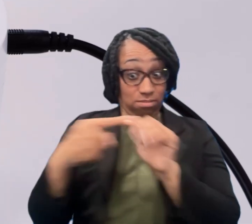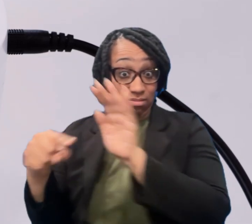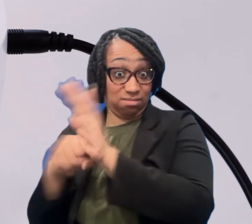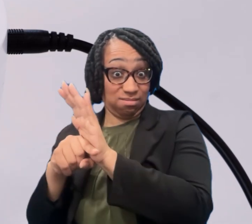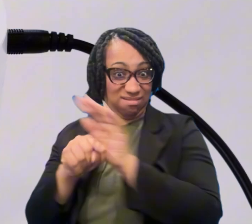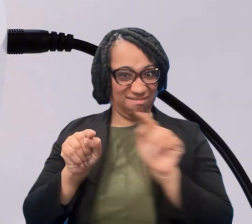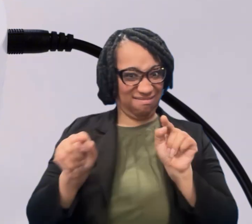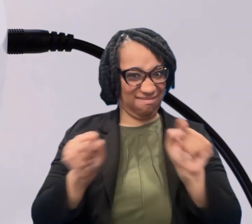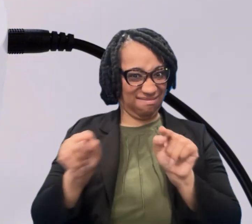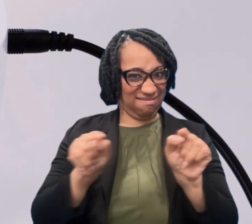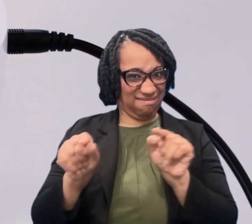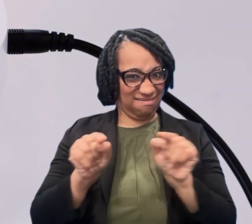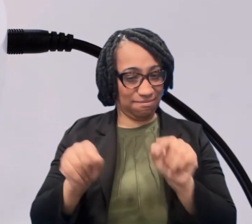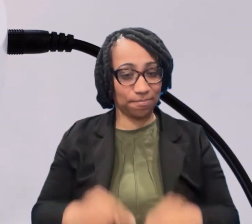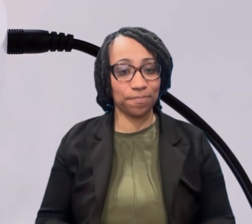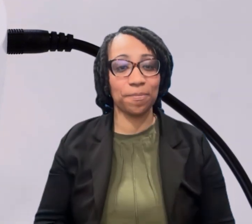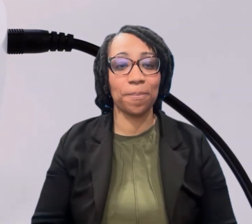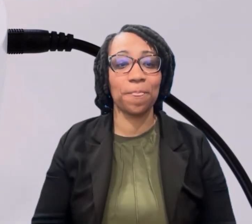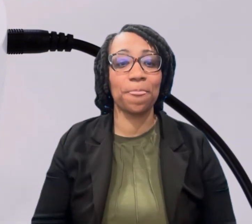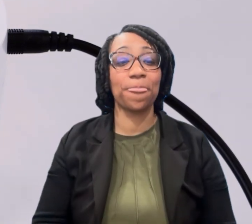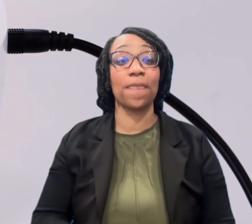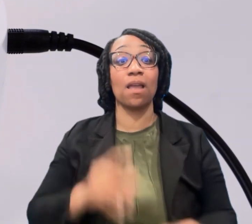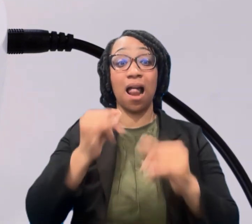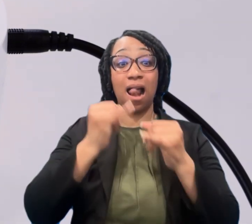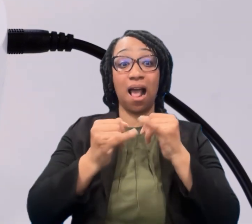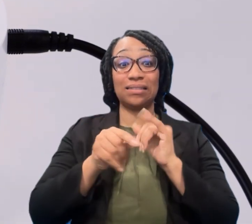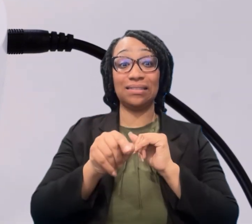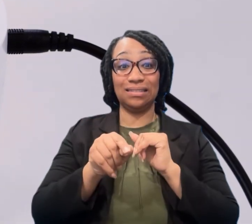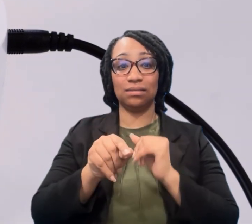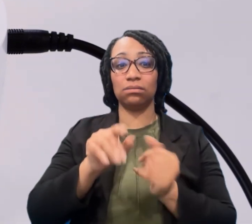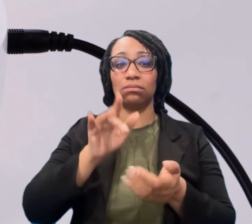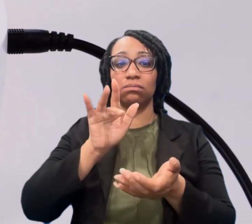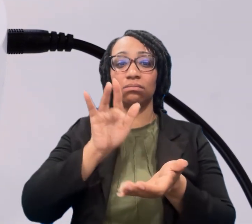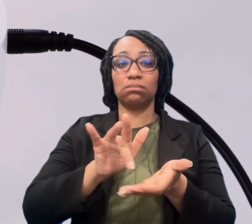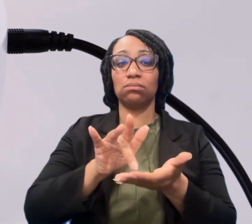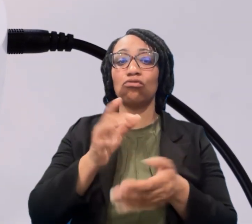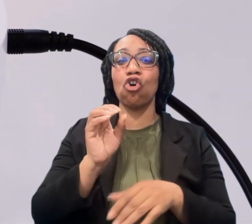When you finish pumping, you can turn the pump off here. All the lights will turn off. And as